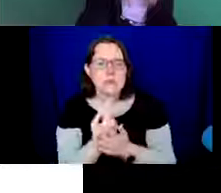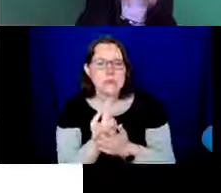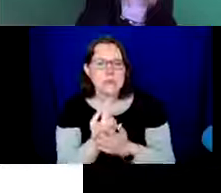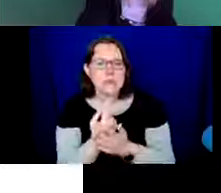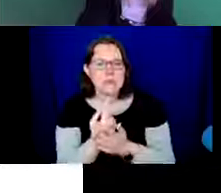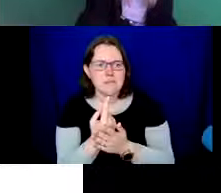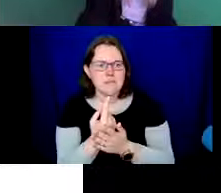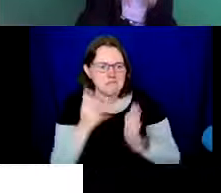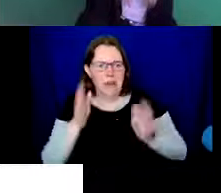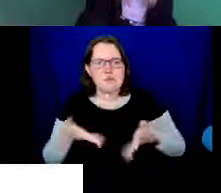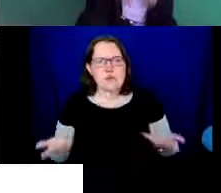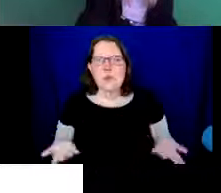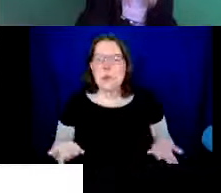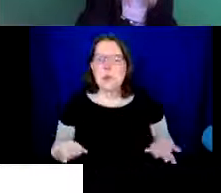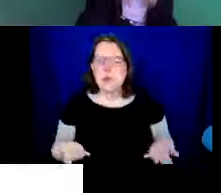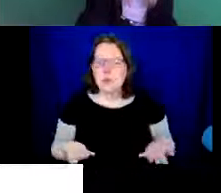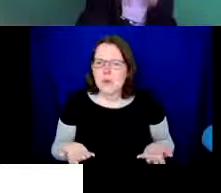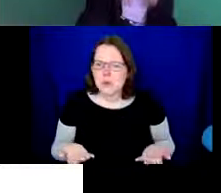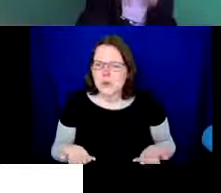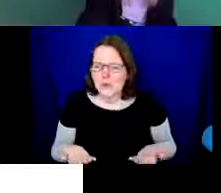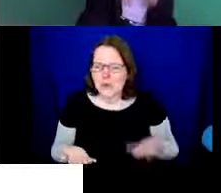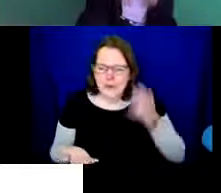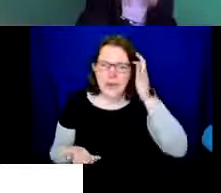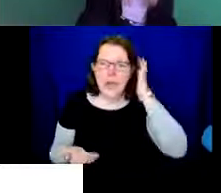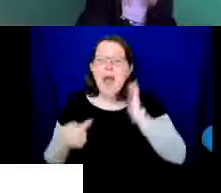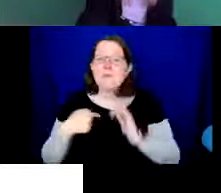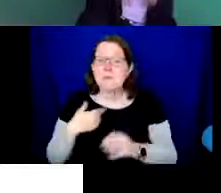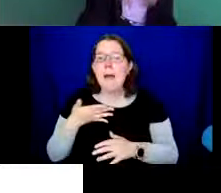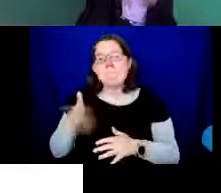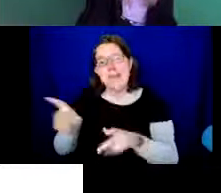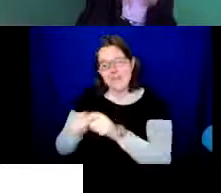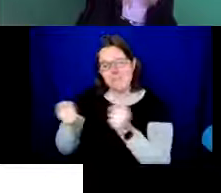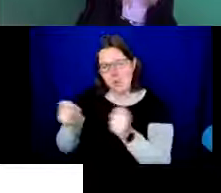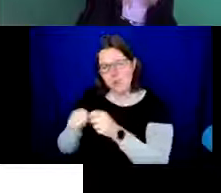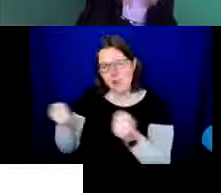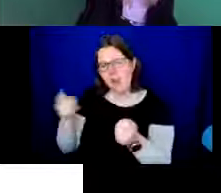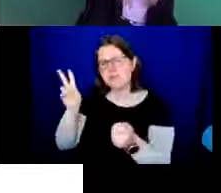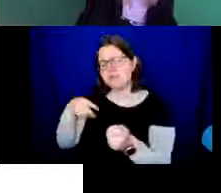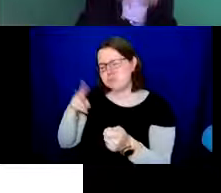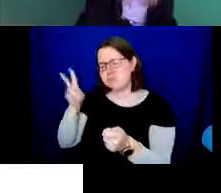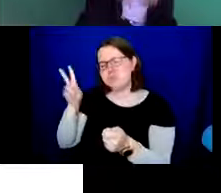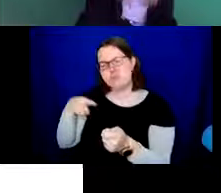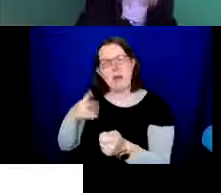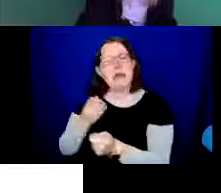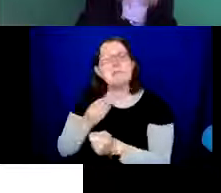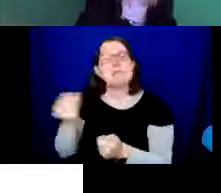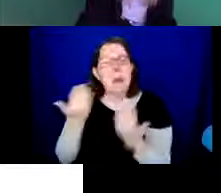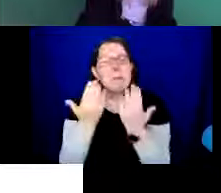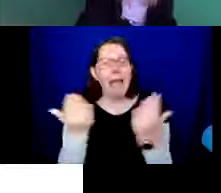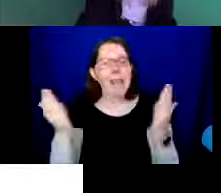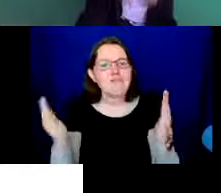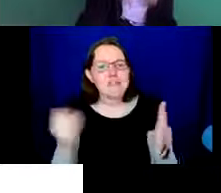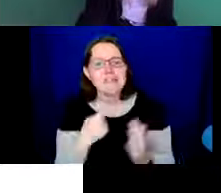and i looked through the brochure today and some of the galleries do talk about um working with web